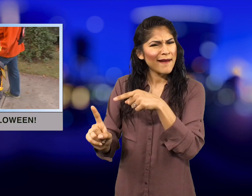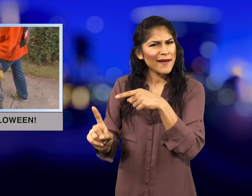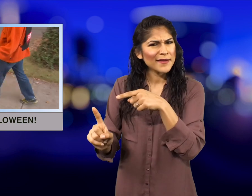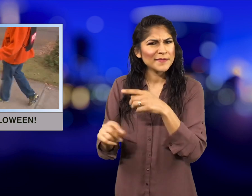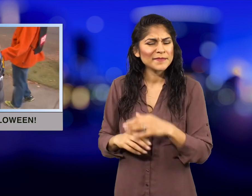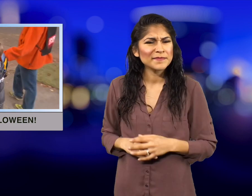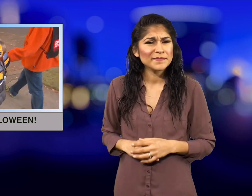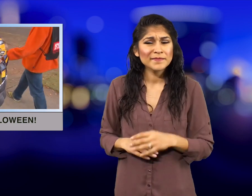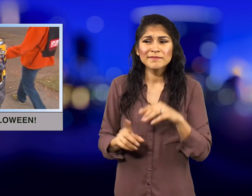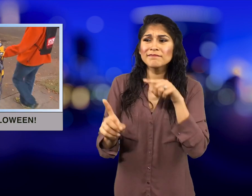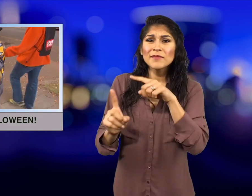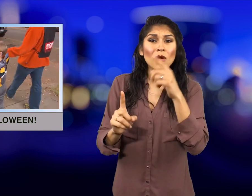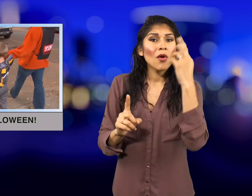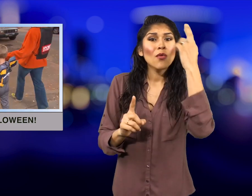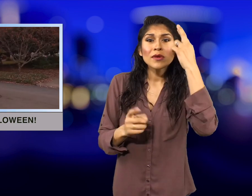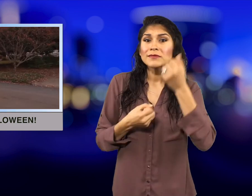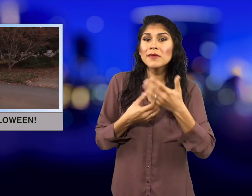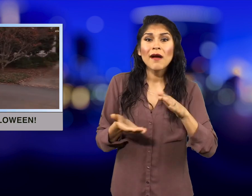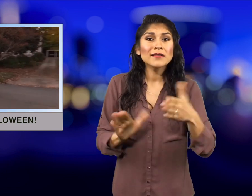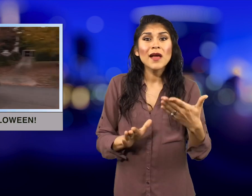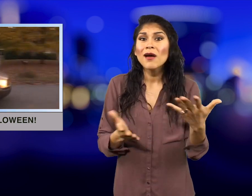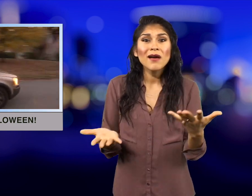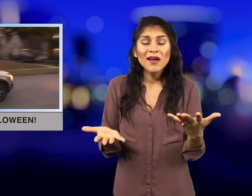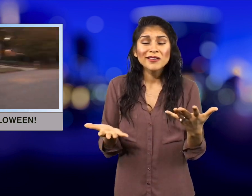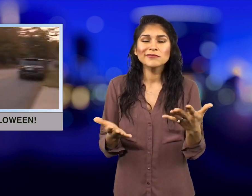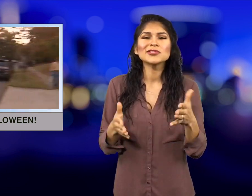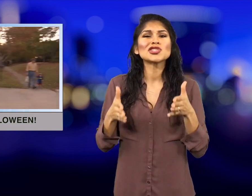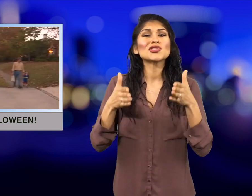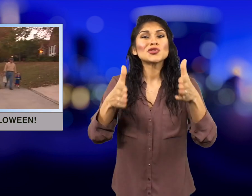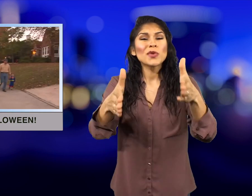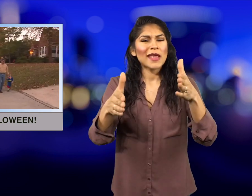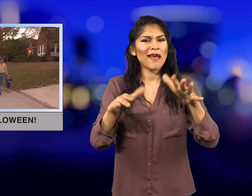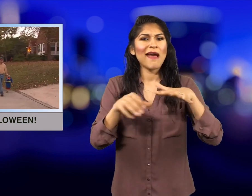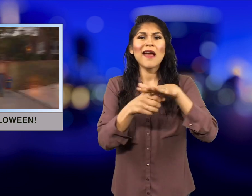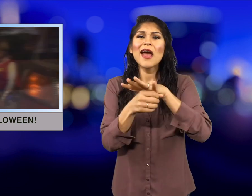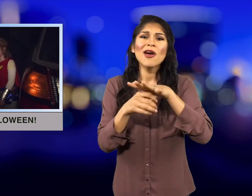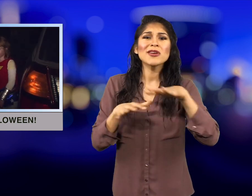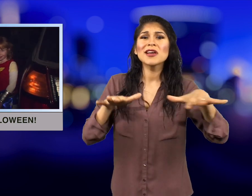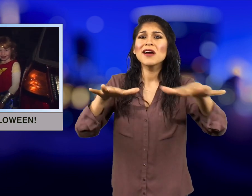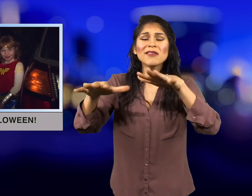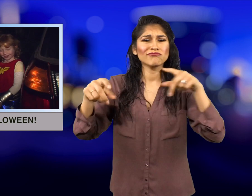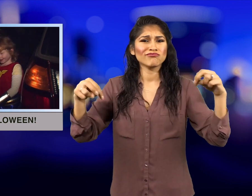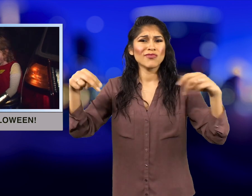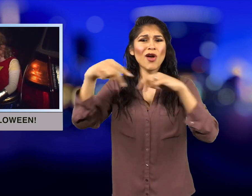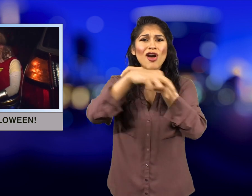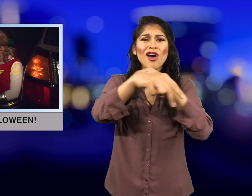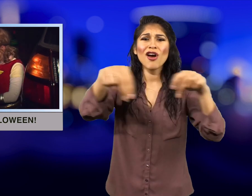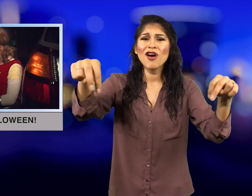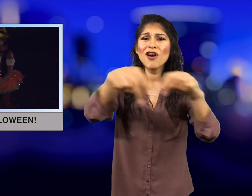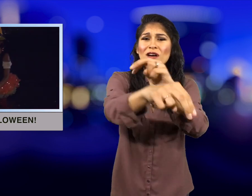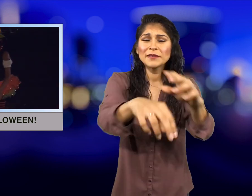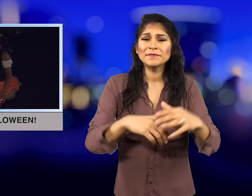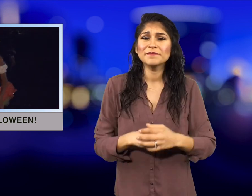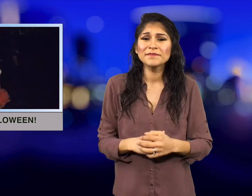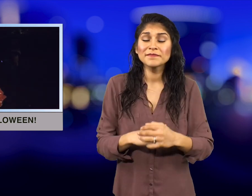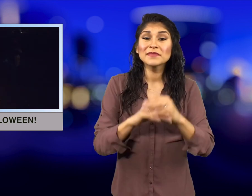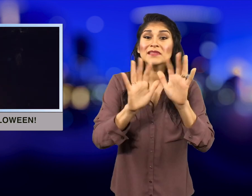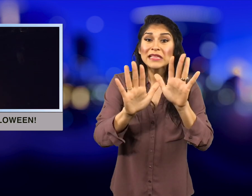any other day. A major cause of these deaths? Walking in the street.